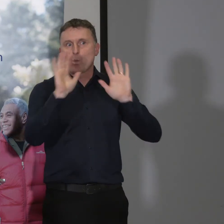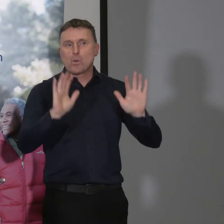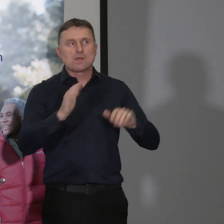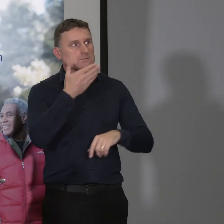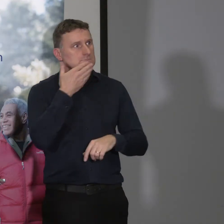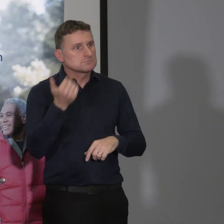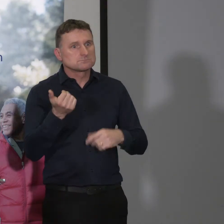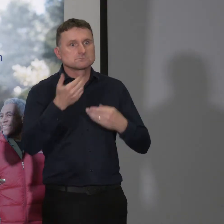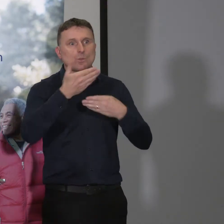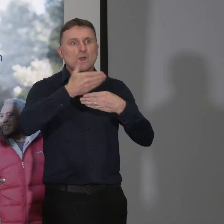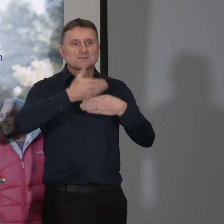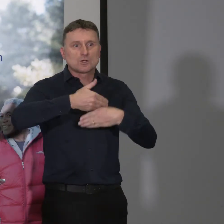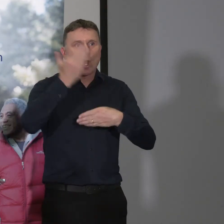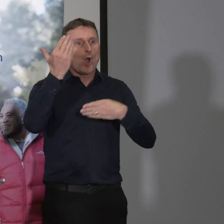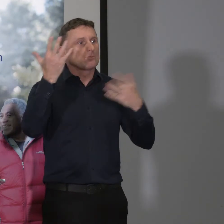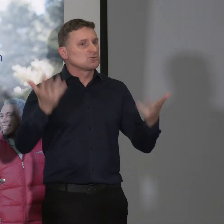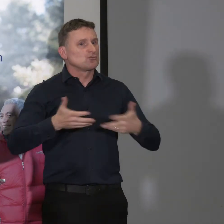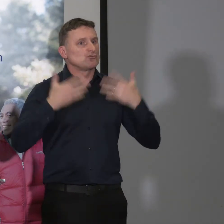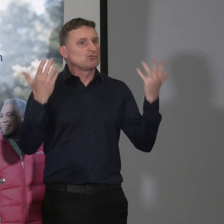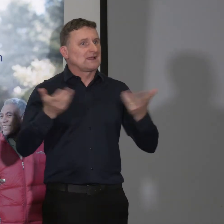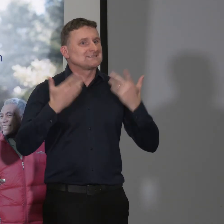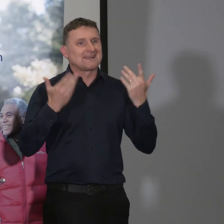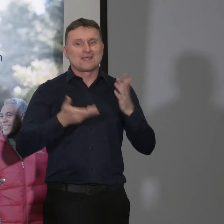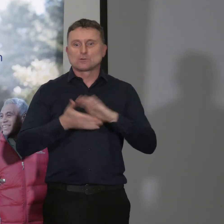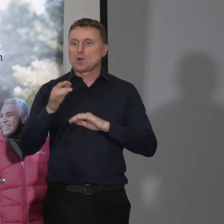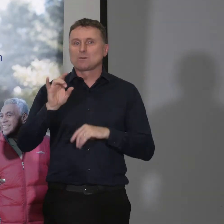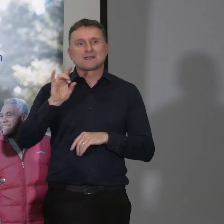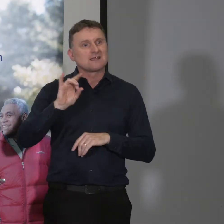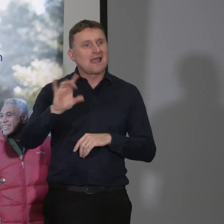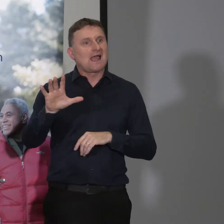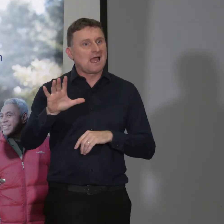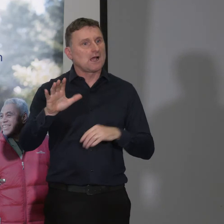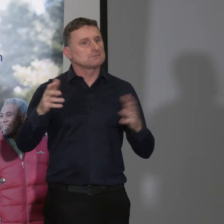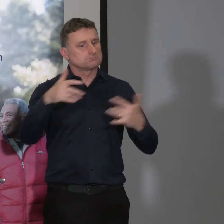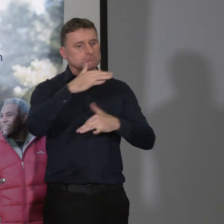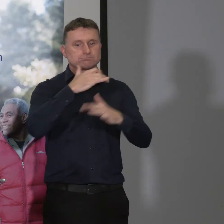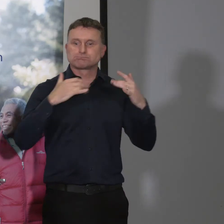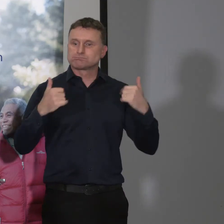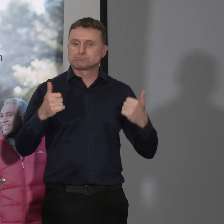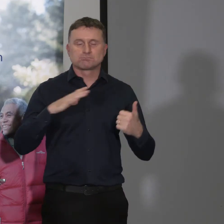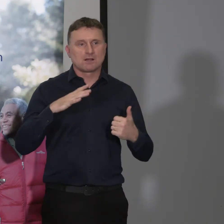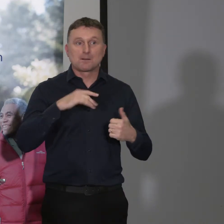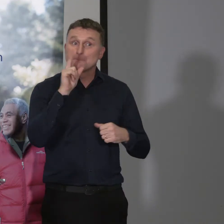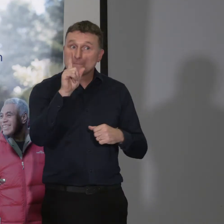One of the advantage of causes now with the weather, there is lots more doors and windows open and people outside, but if you are in settings where